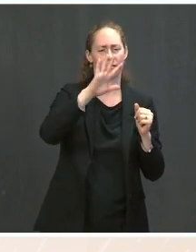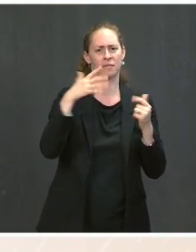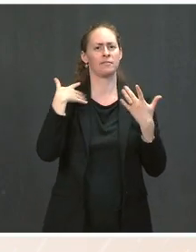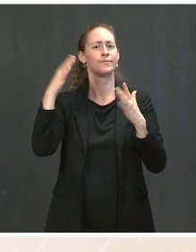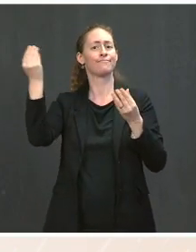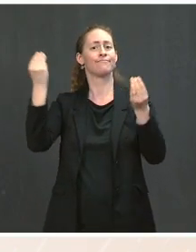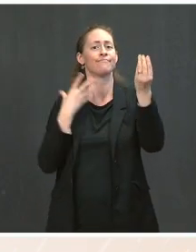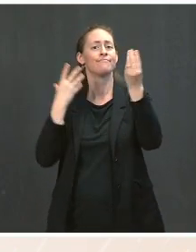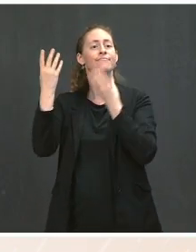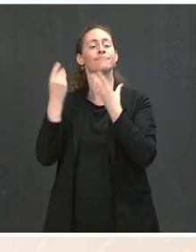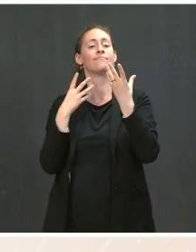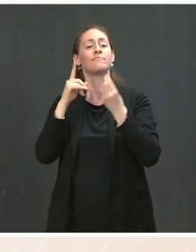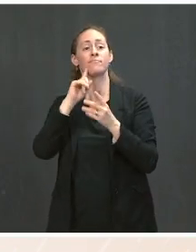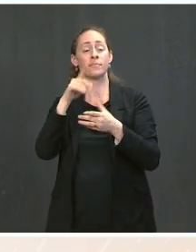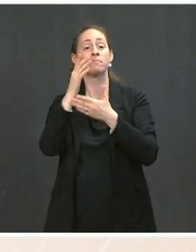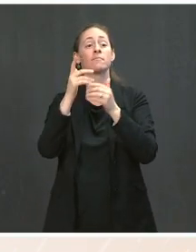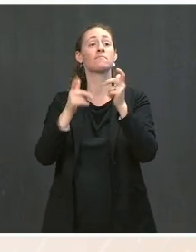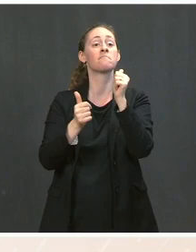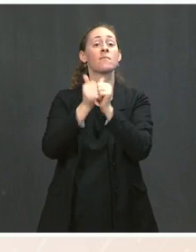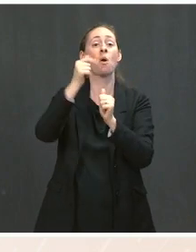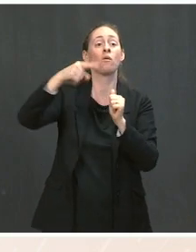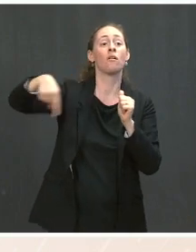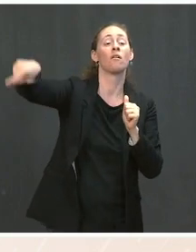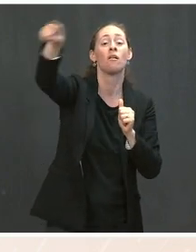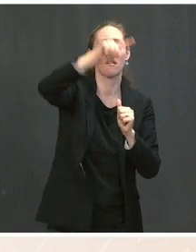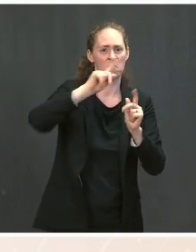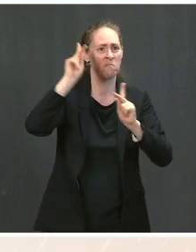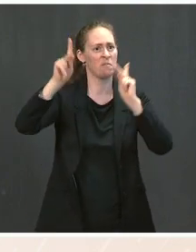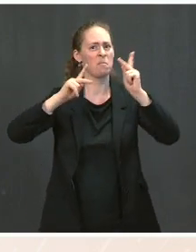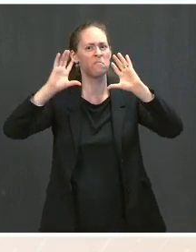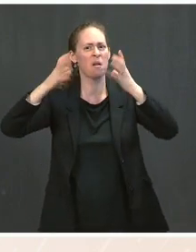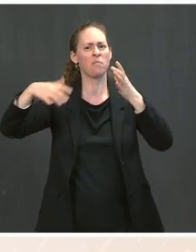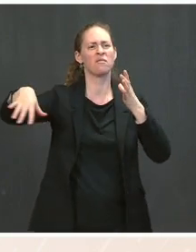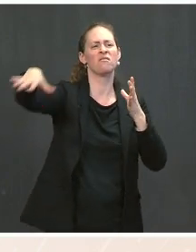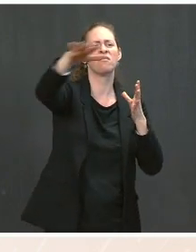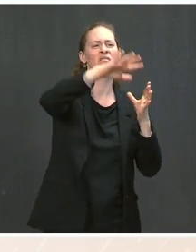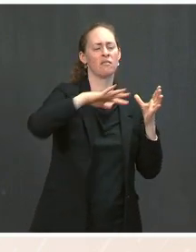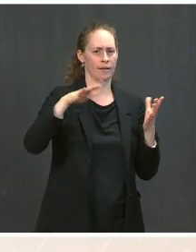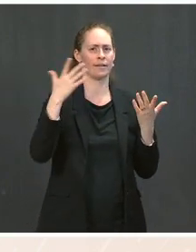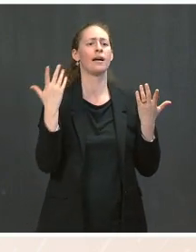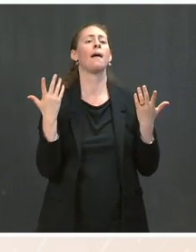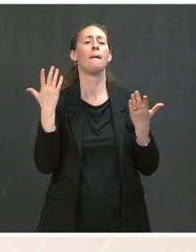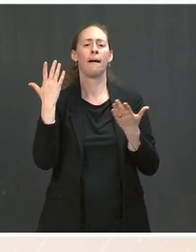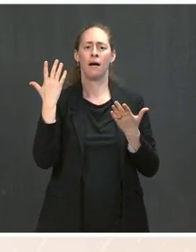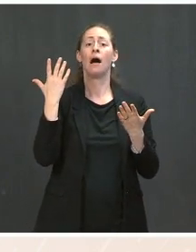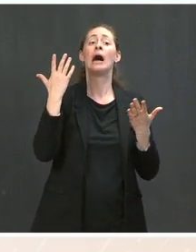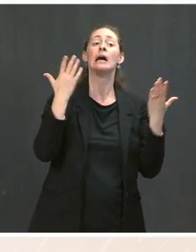populations in the country that are going to be hesitant, are going to be reluctant to get the vaccine.